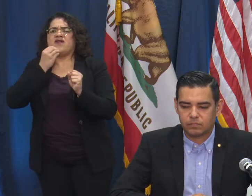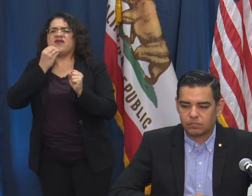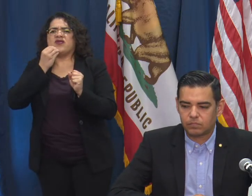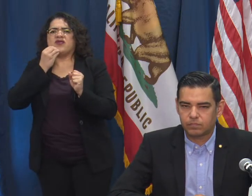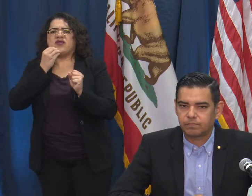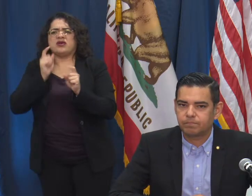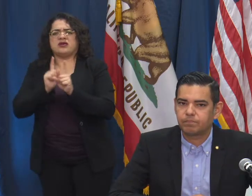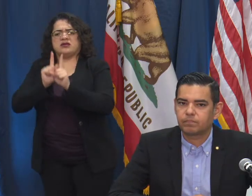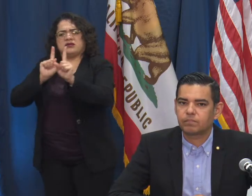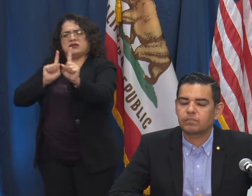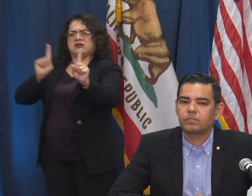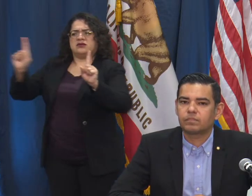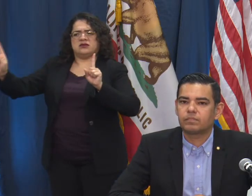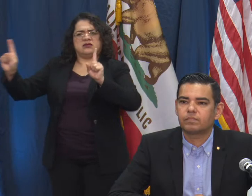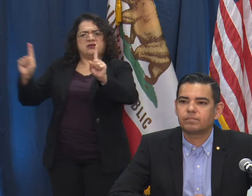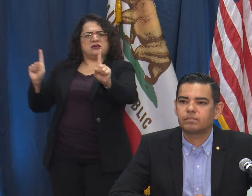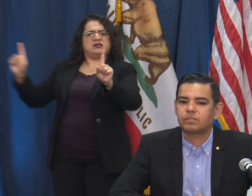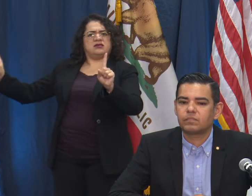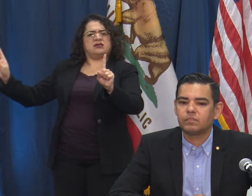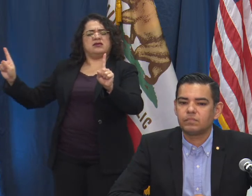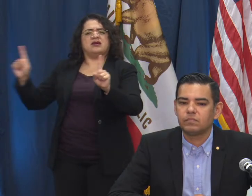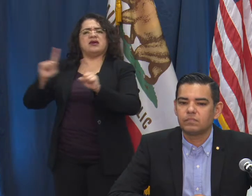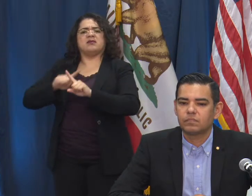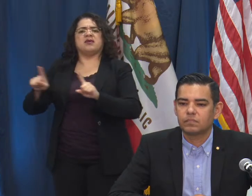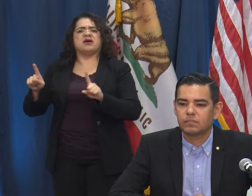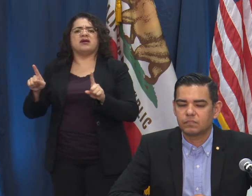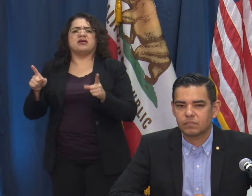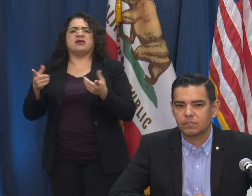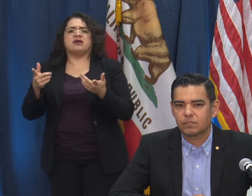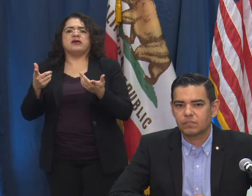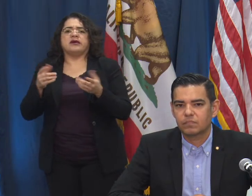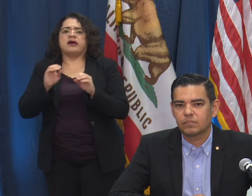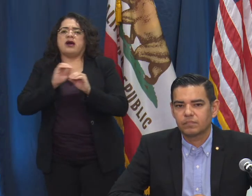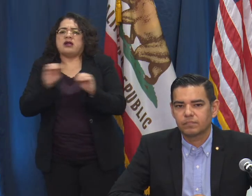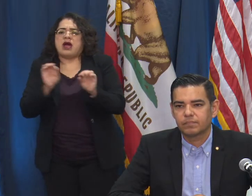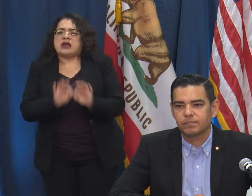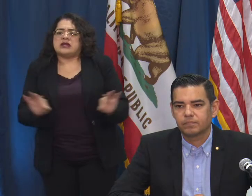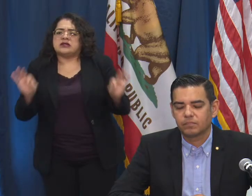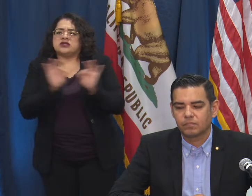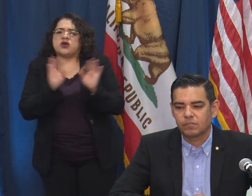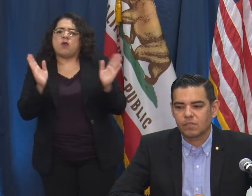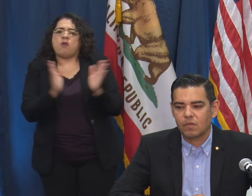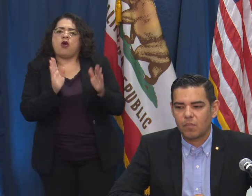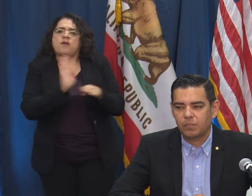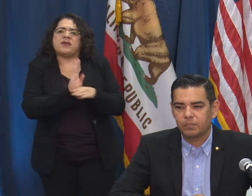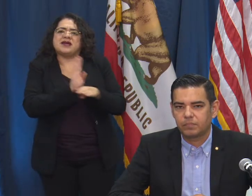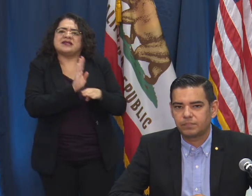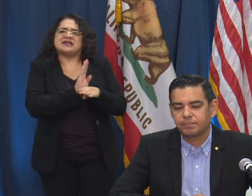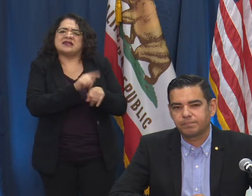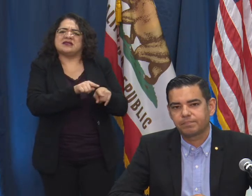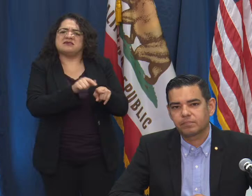distancing measures but it's not safe to say go to a non-essential small business. Why is a grocery store allowed to stay open with these